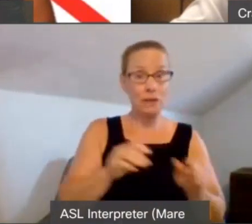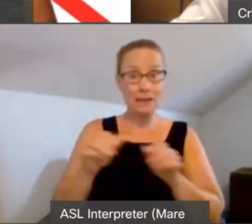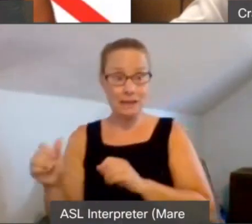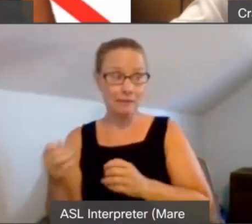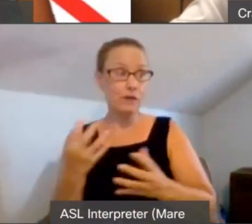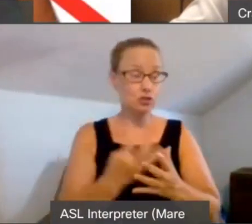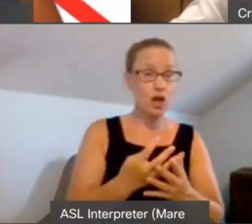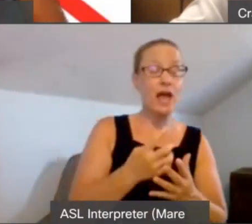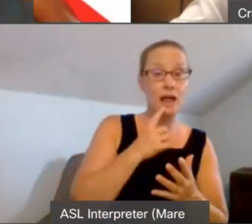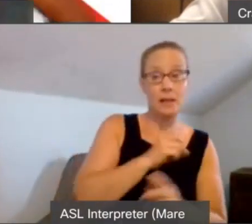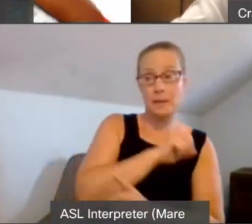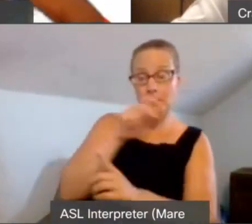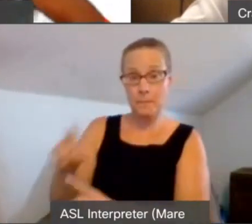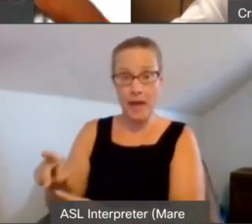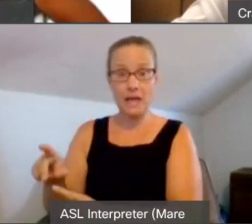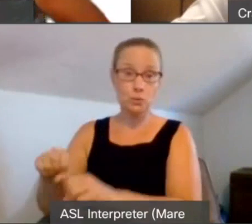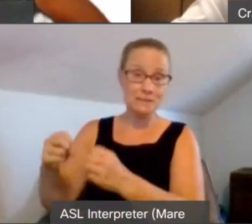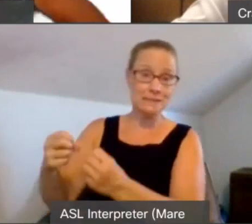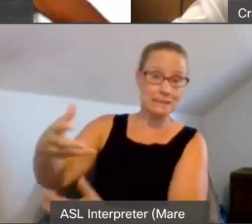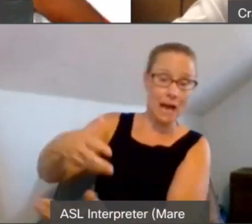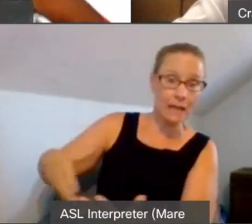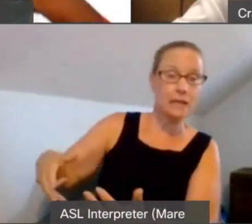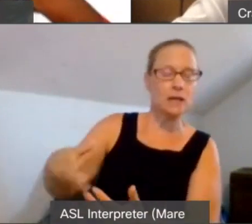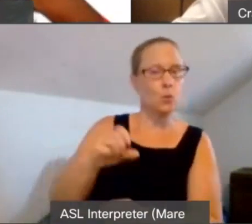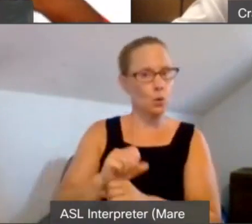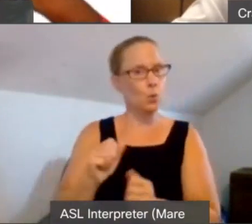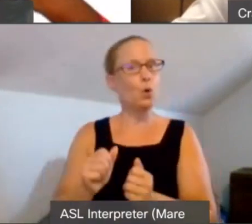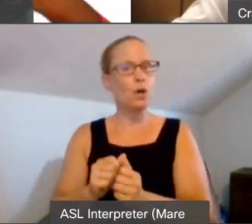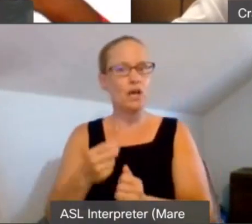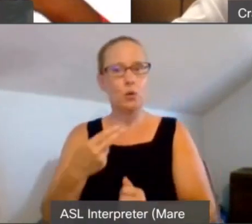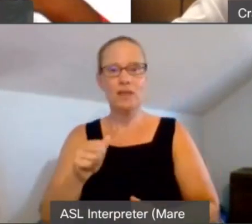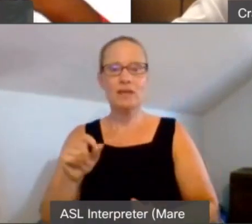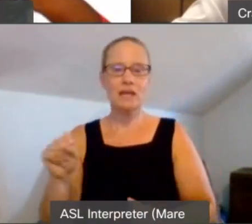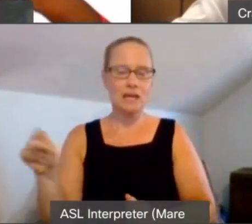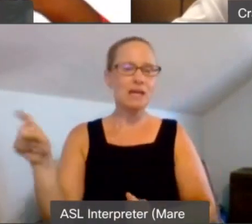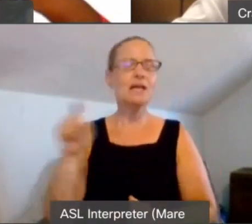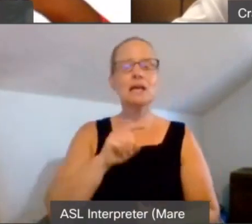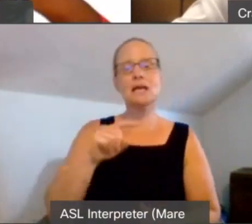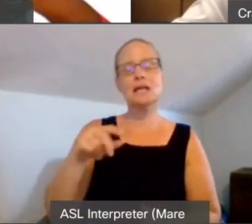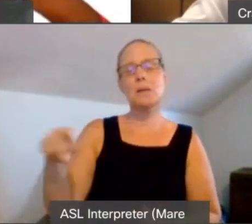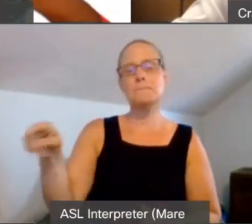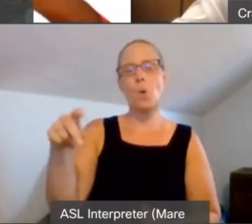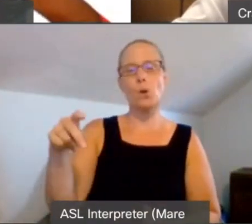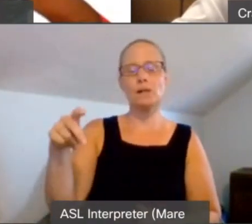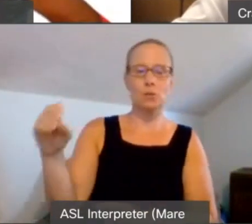with HEAT study in a gang unit in Portland, Oregon. Portland, Oregon of all places probably